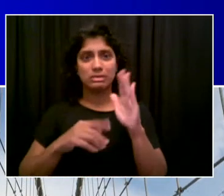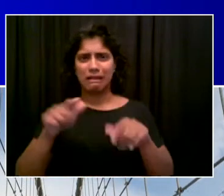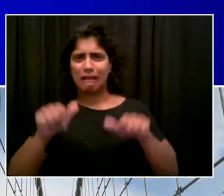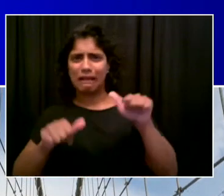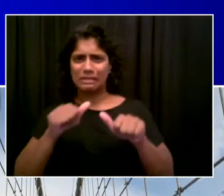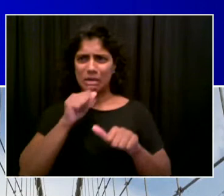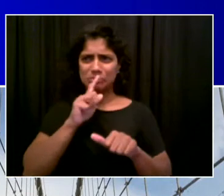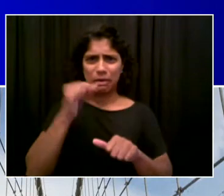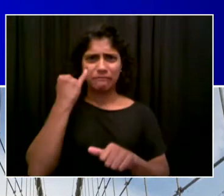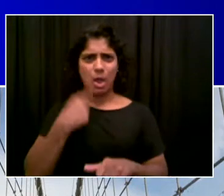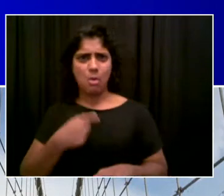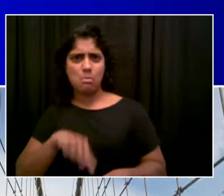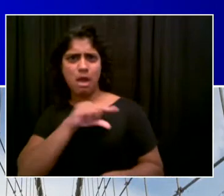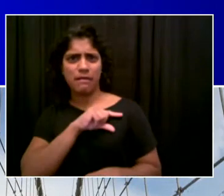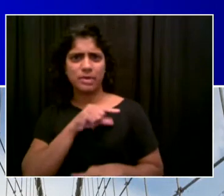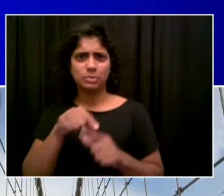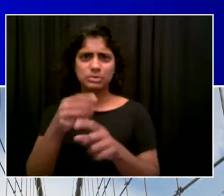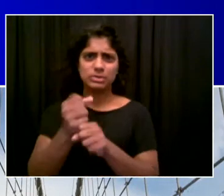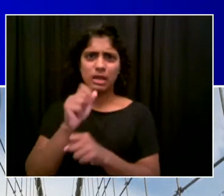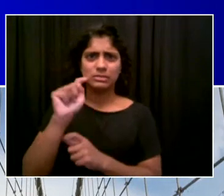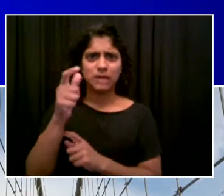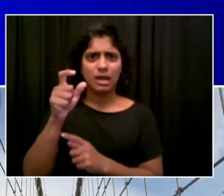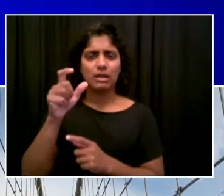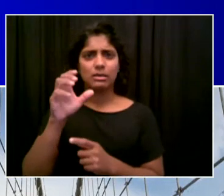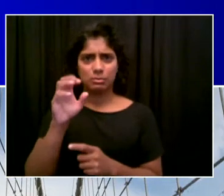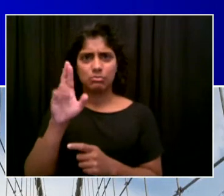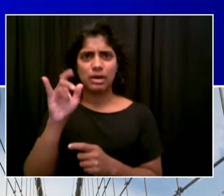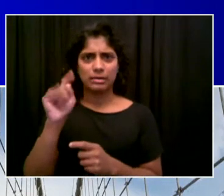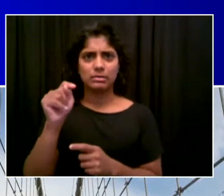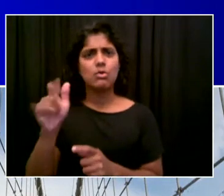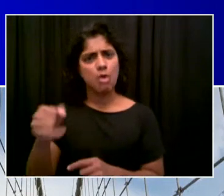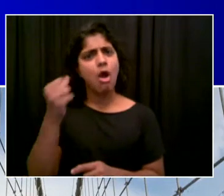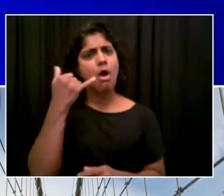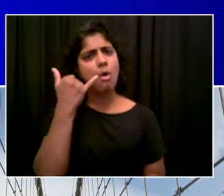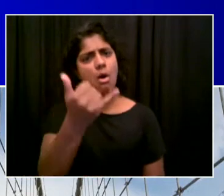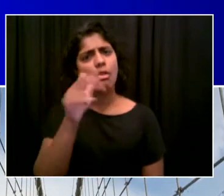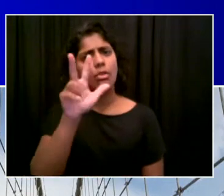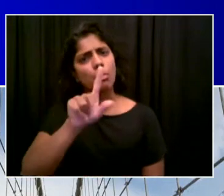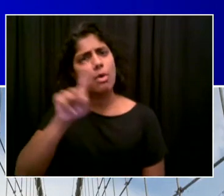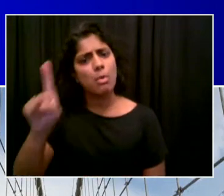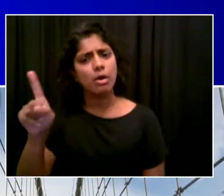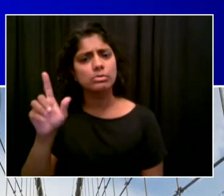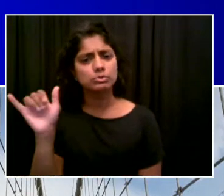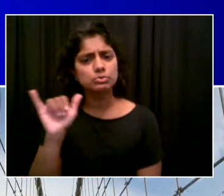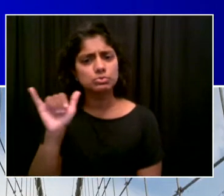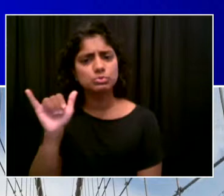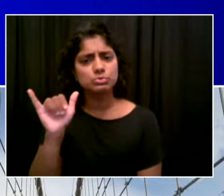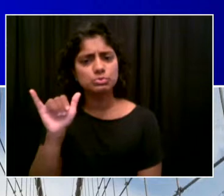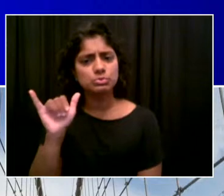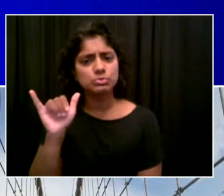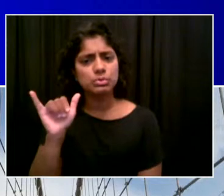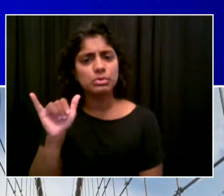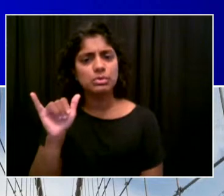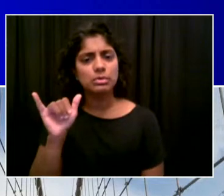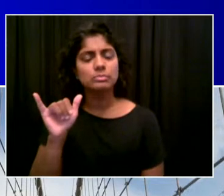WANT TO HELP SO ANYONE WHO THINKS THEY MAY QUALIFY CALL WE ALSO HELP NEW YORKERS IN